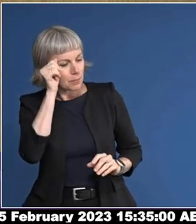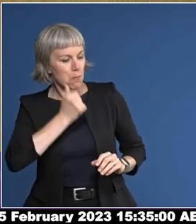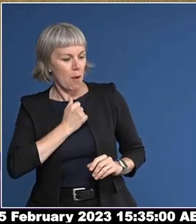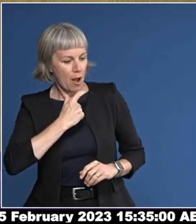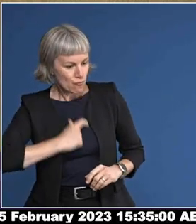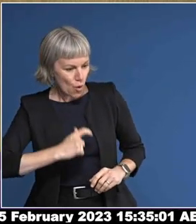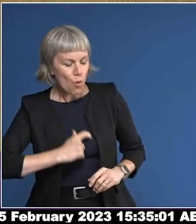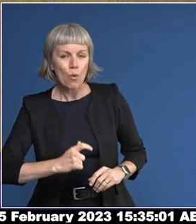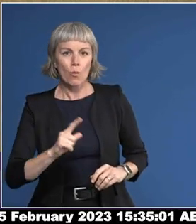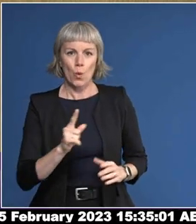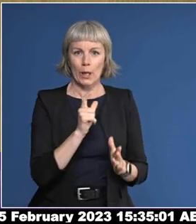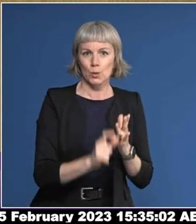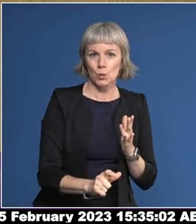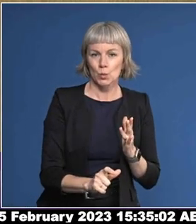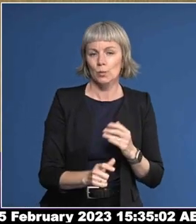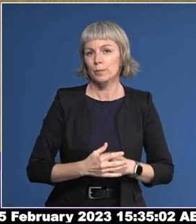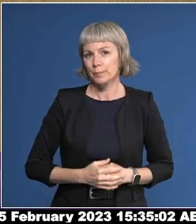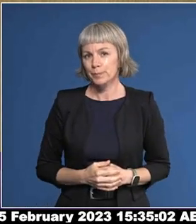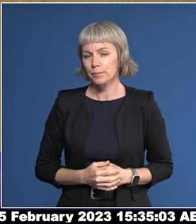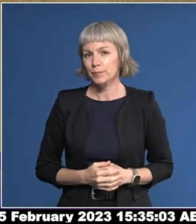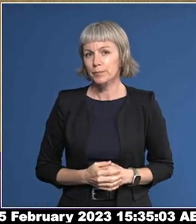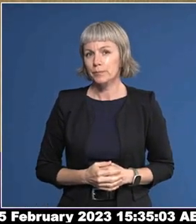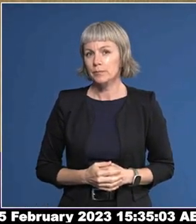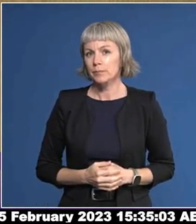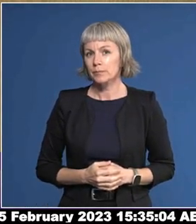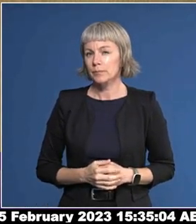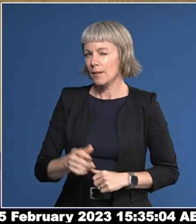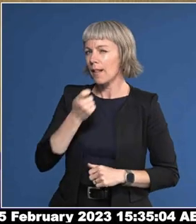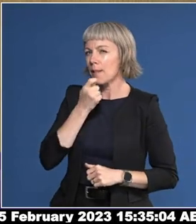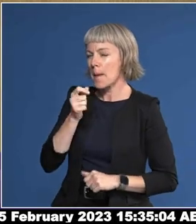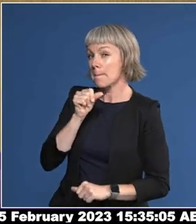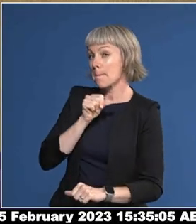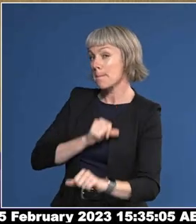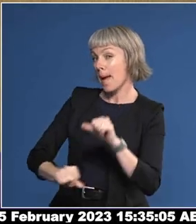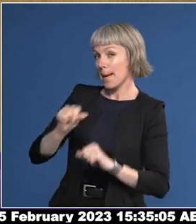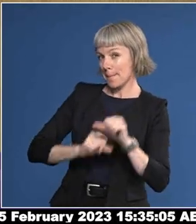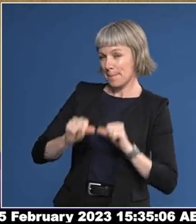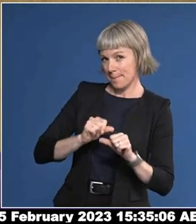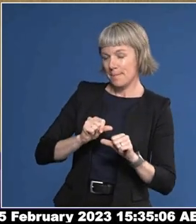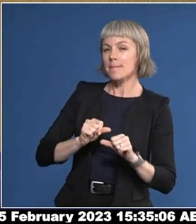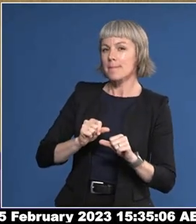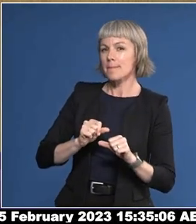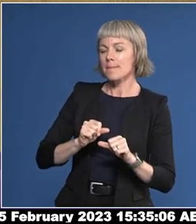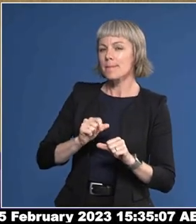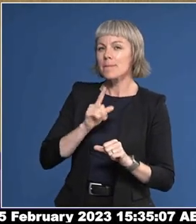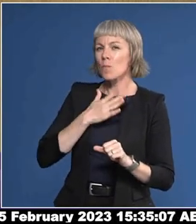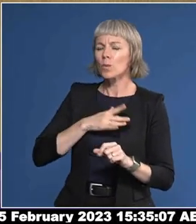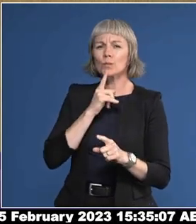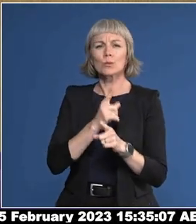So I would just like to back up a little bit and talk a little bit more about what the Zero-Tolerance Initiative comprises.